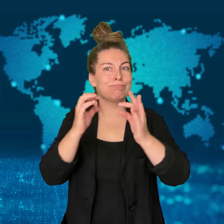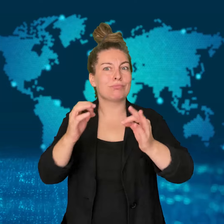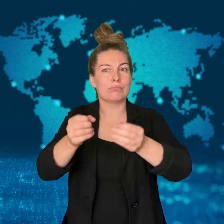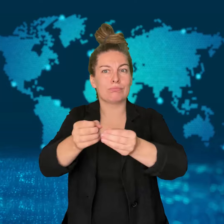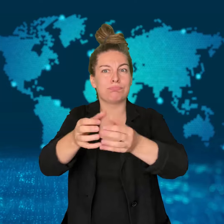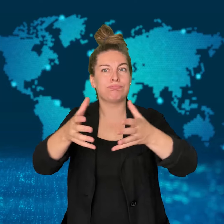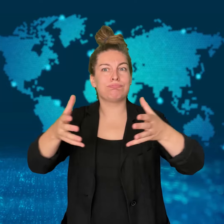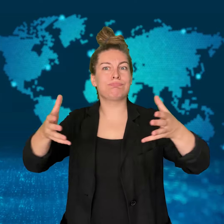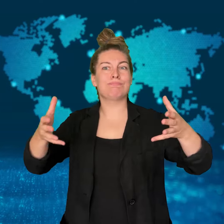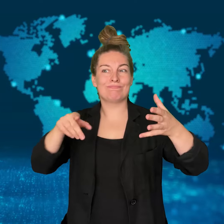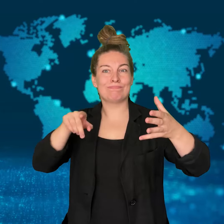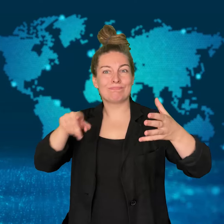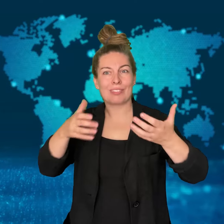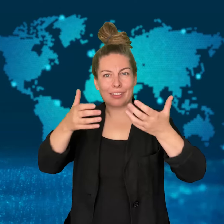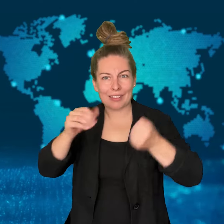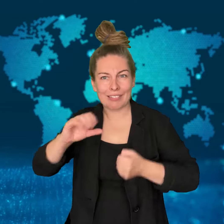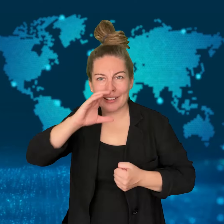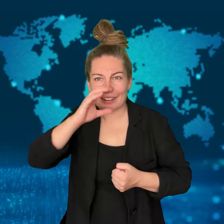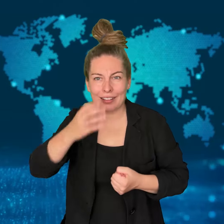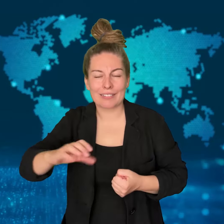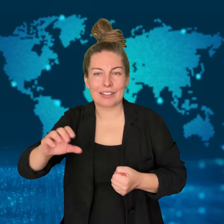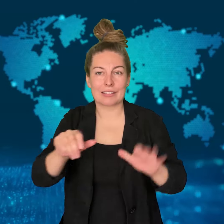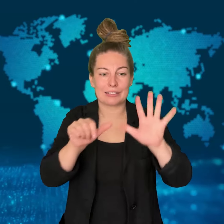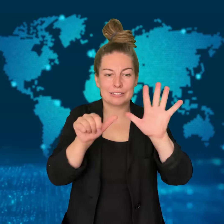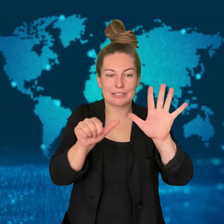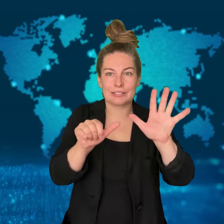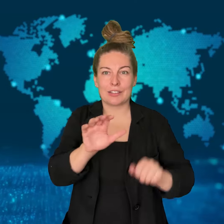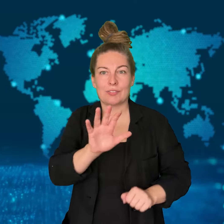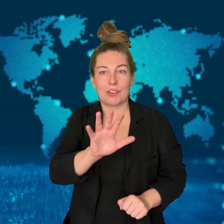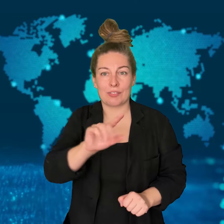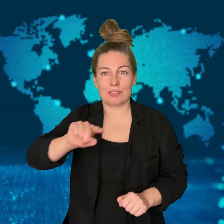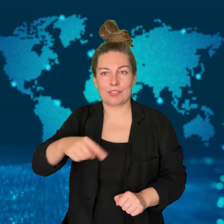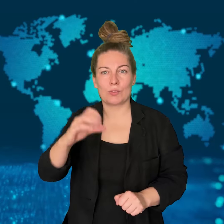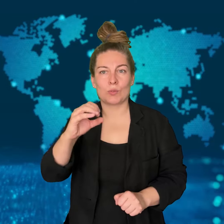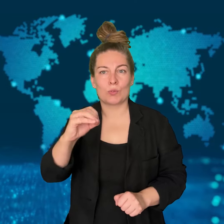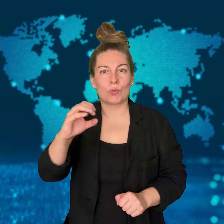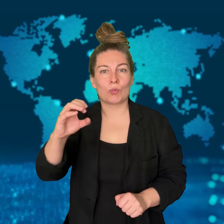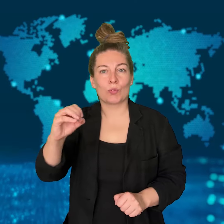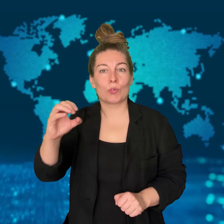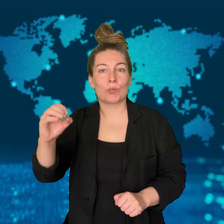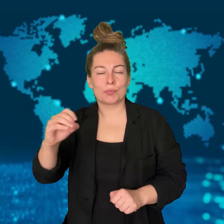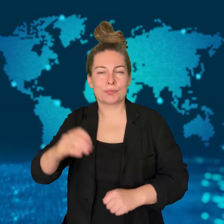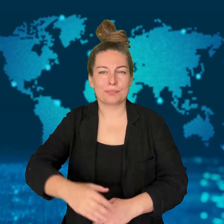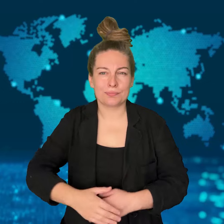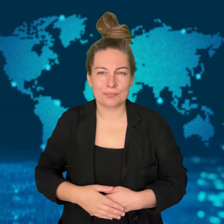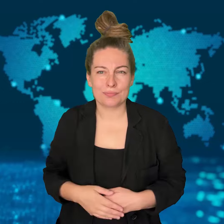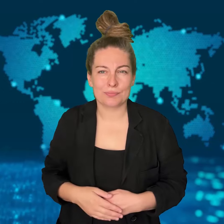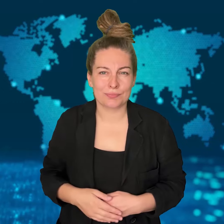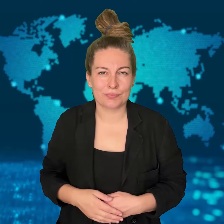and is home to 65,000 elephants.